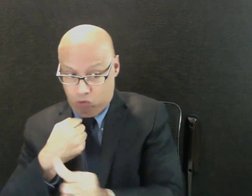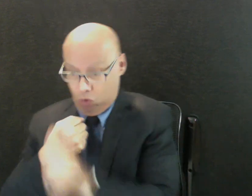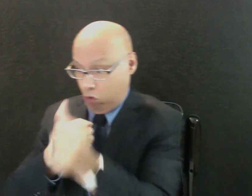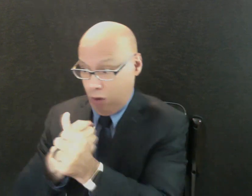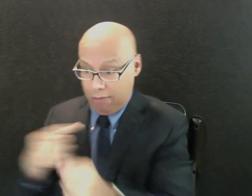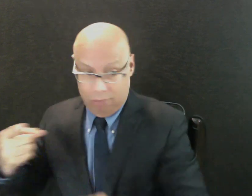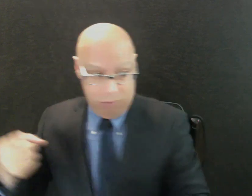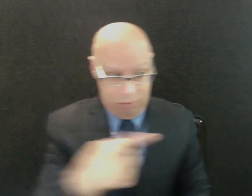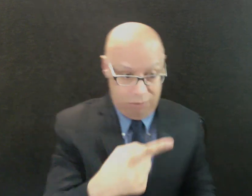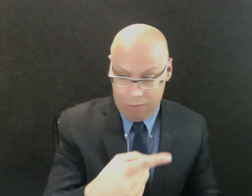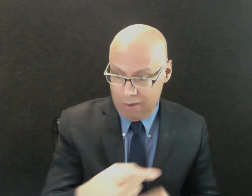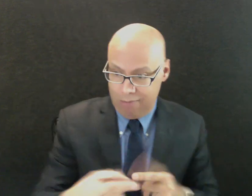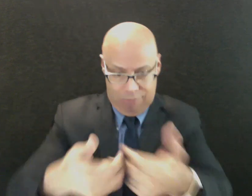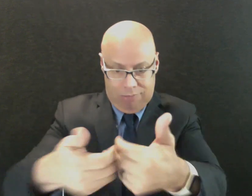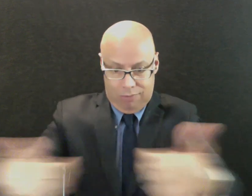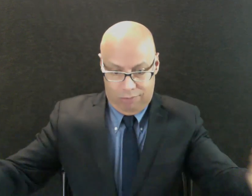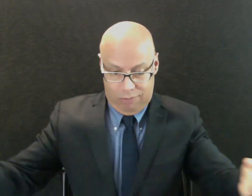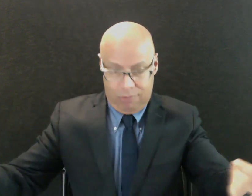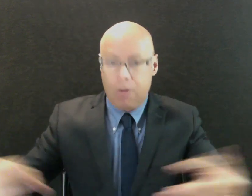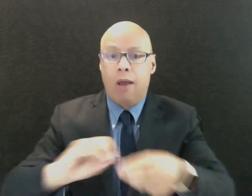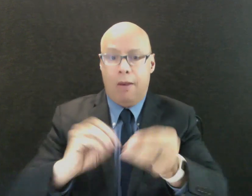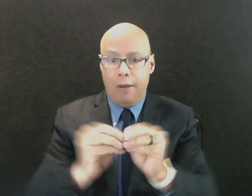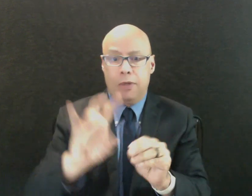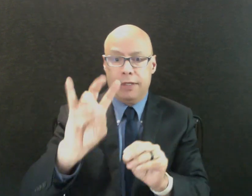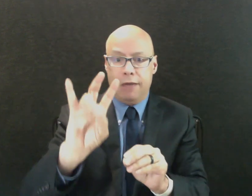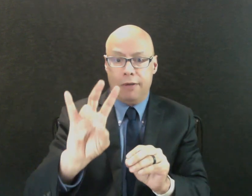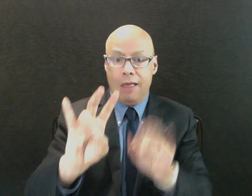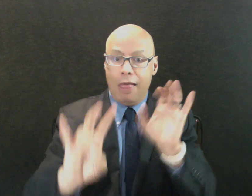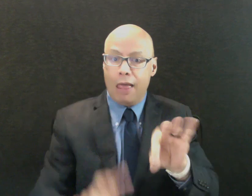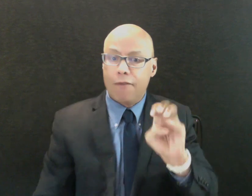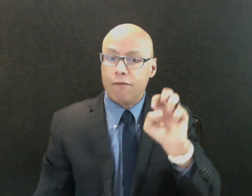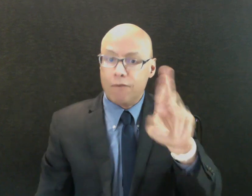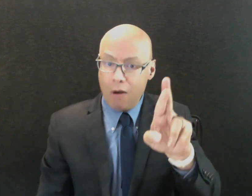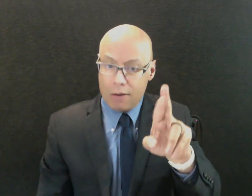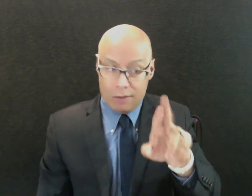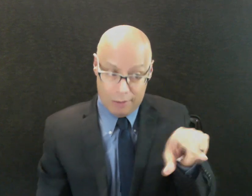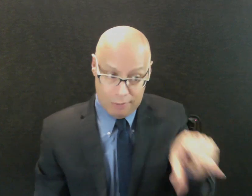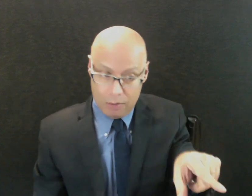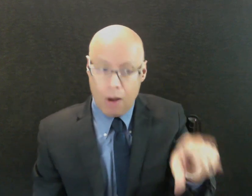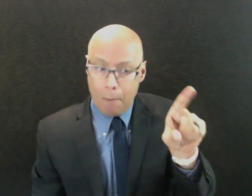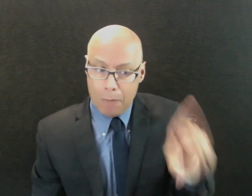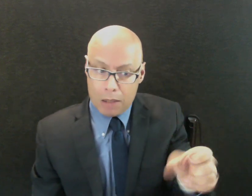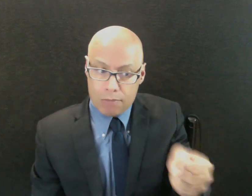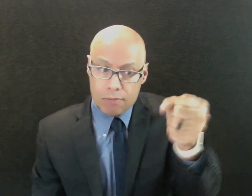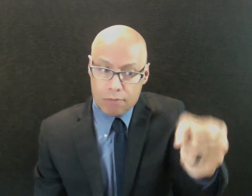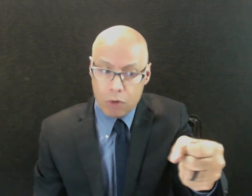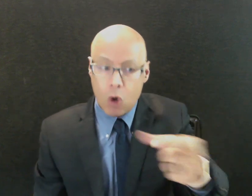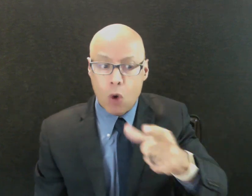7. Foster child must be placed in a home with a caregiver who knows and